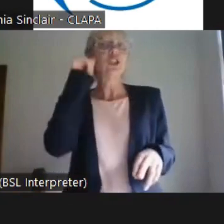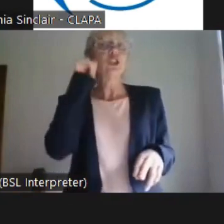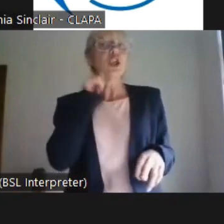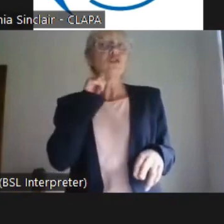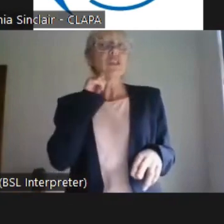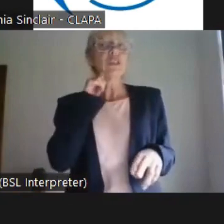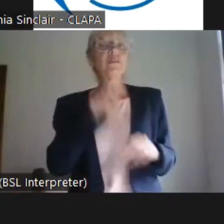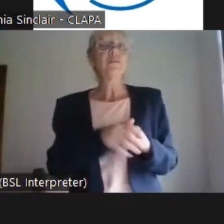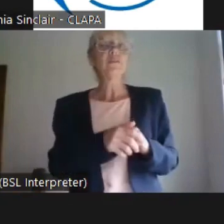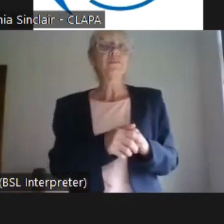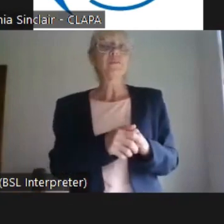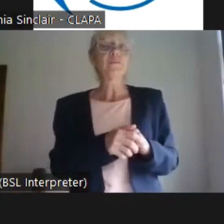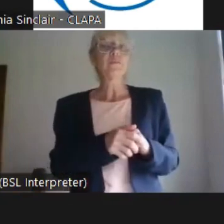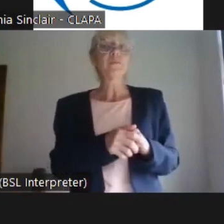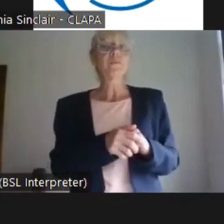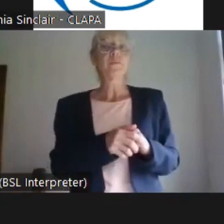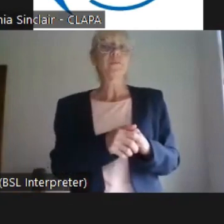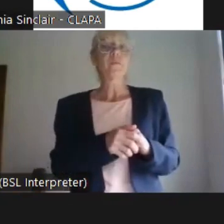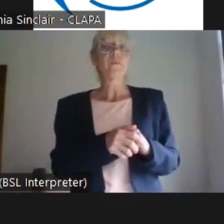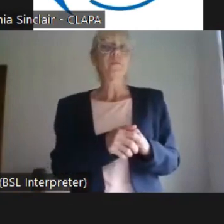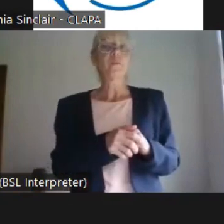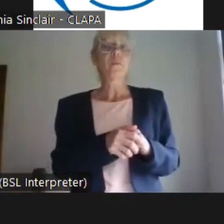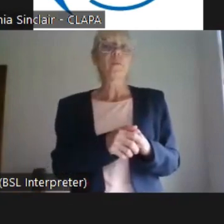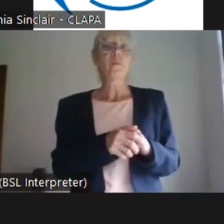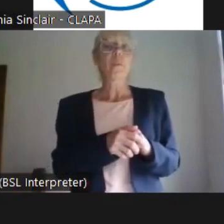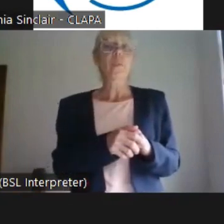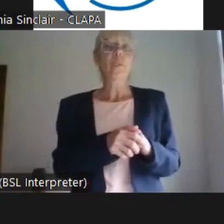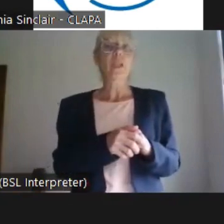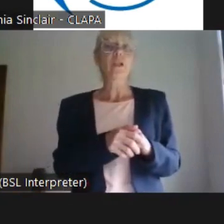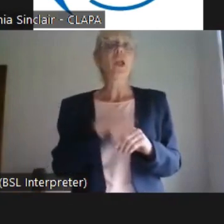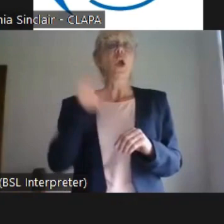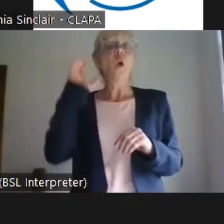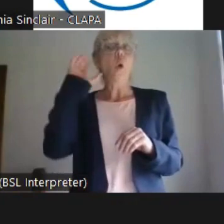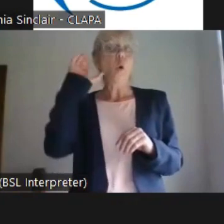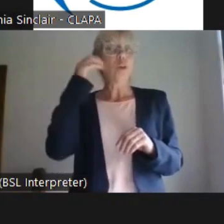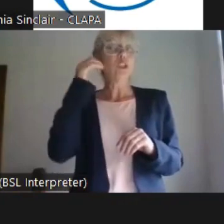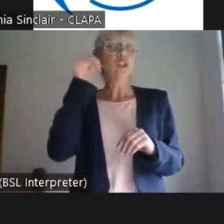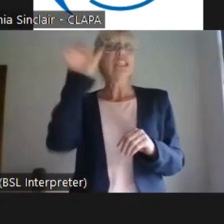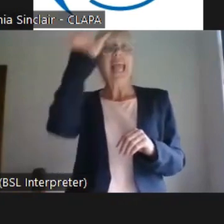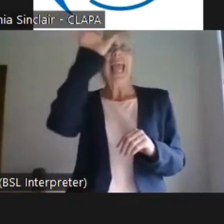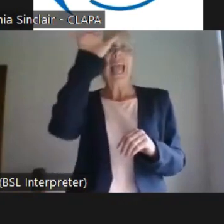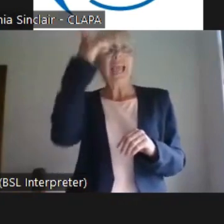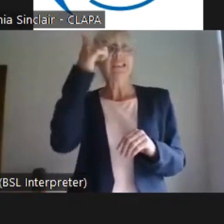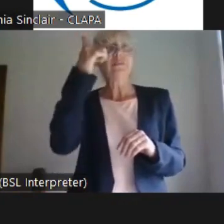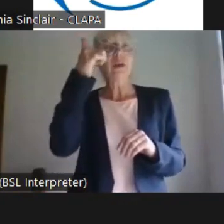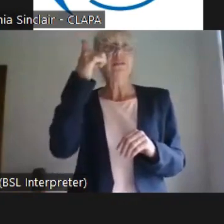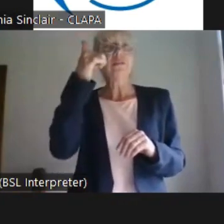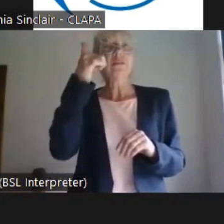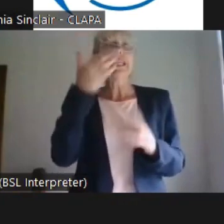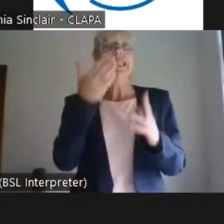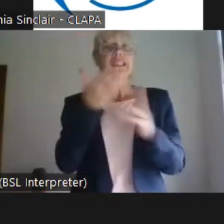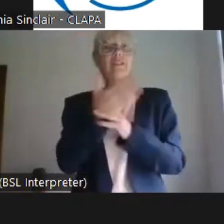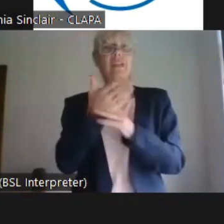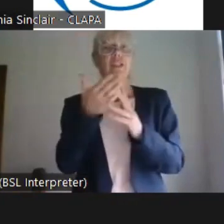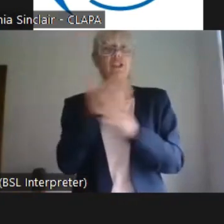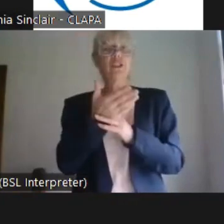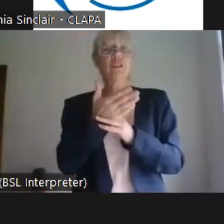um audiologists are really good and expert in in their intervention so it might be a port of